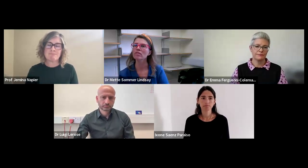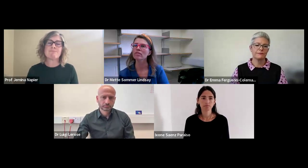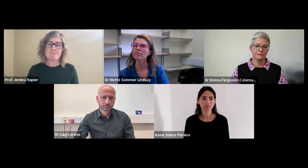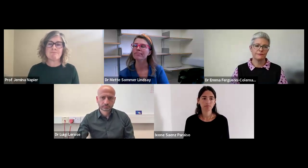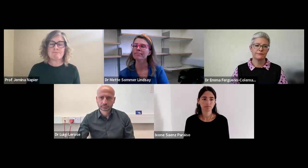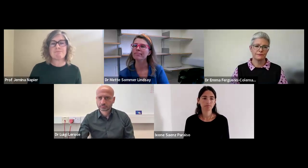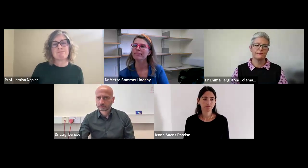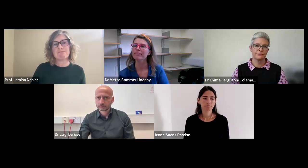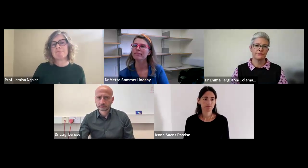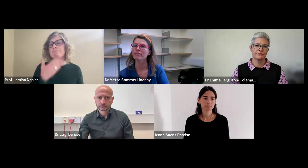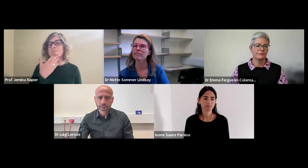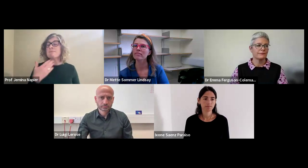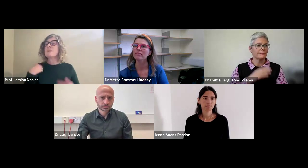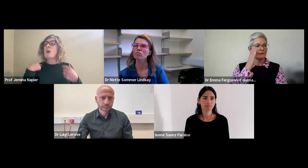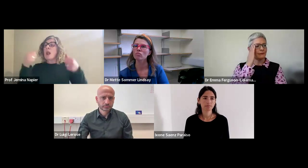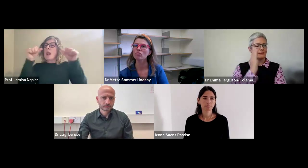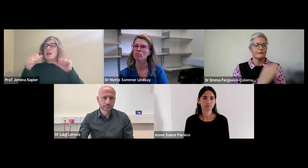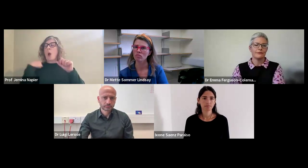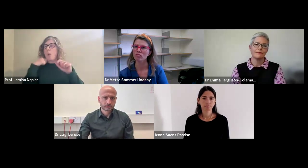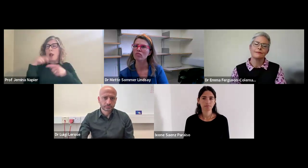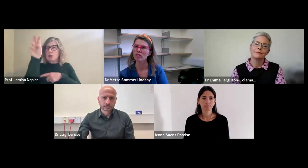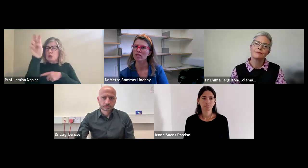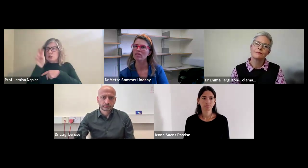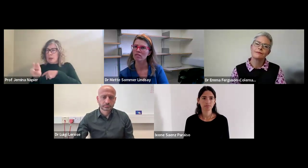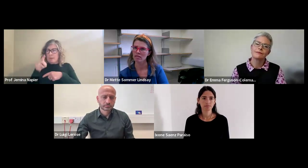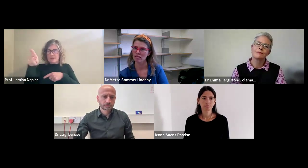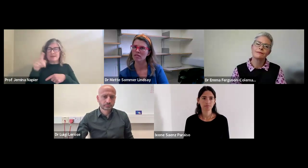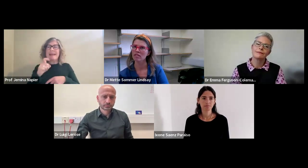who are from a wider landscape than our own. Jemina: okay thanks for that I'm just going to